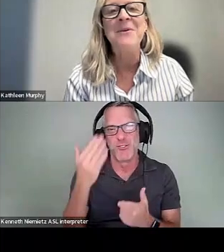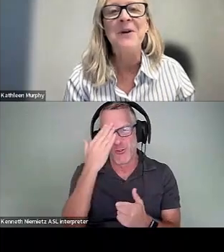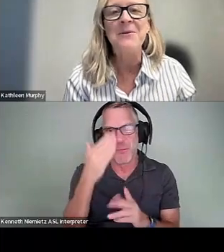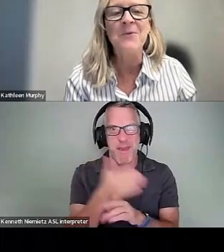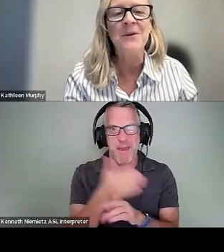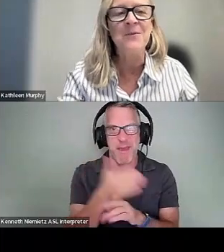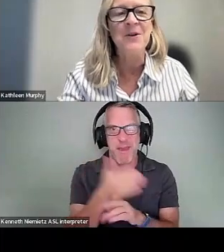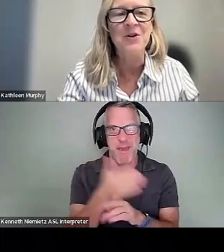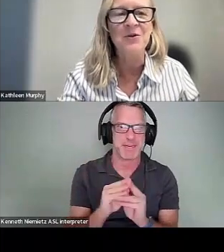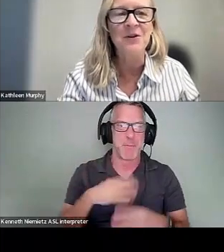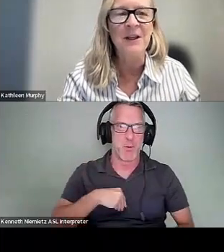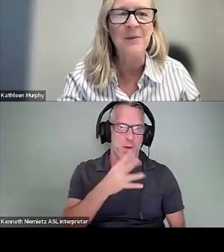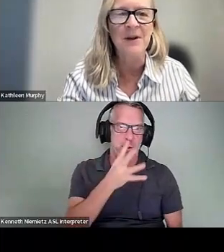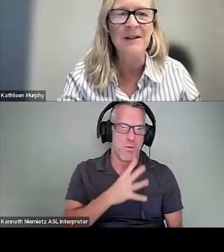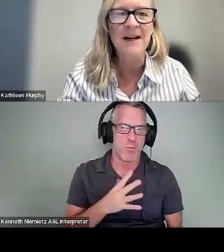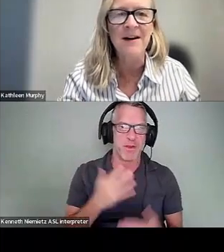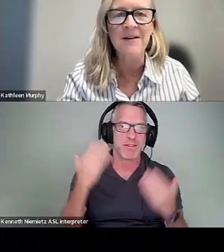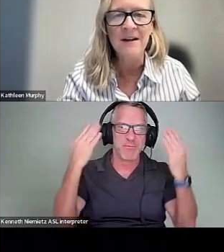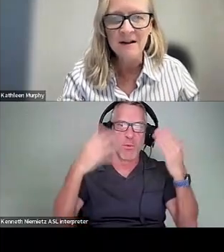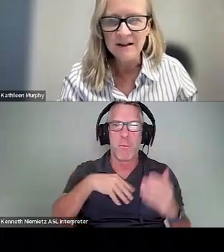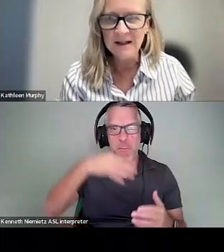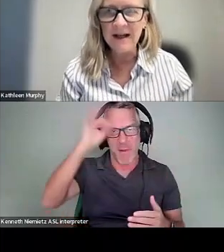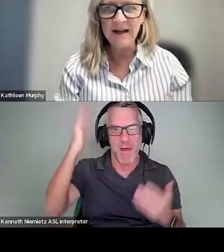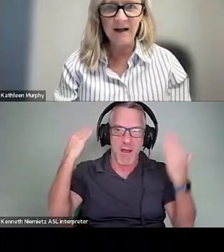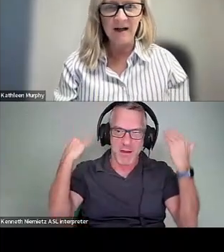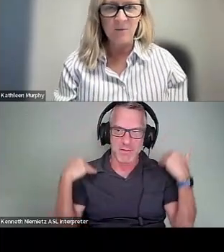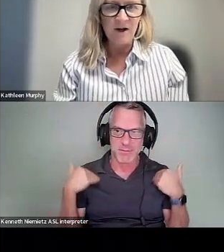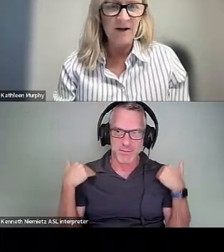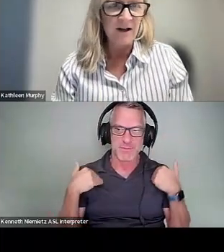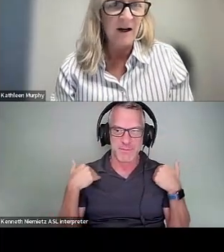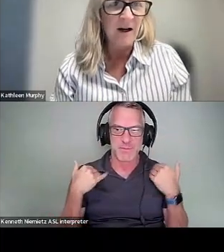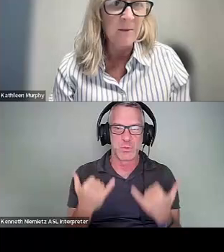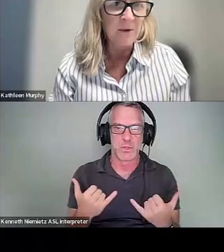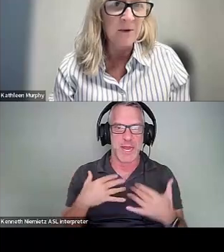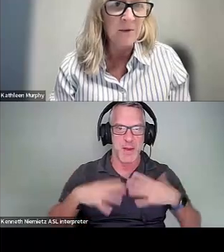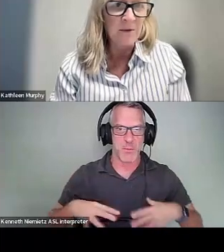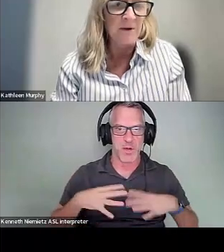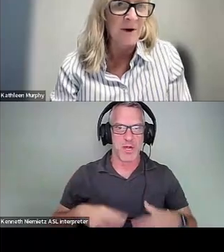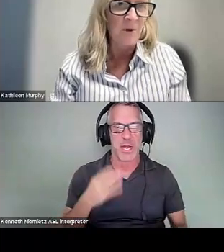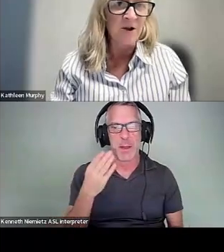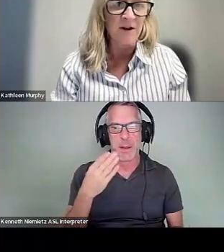I'm a white woman with shoulder-length blonde hair. Today I'm wearing a white